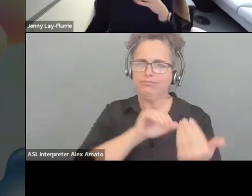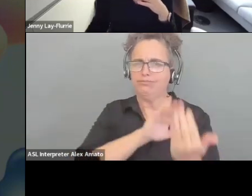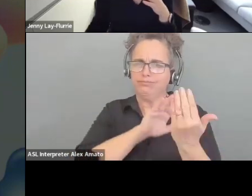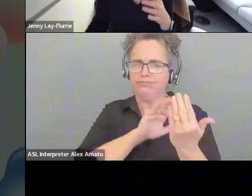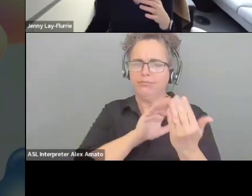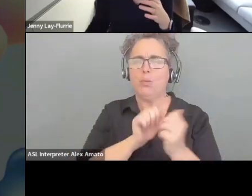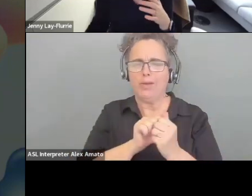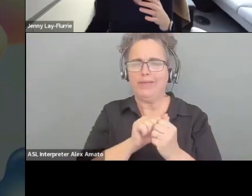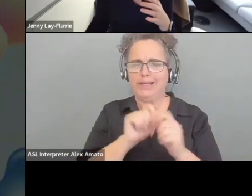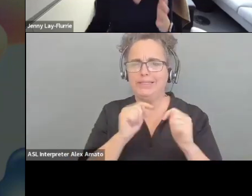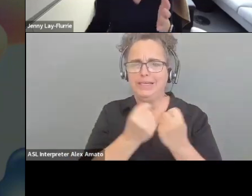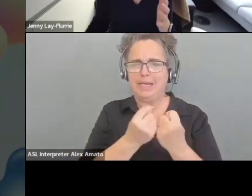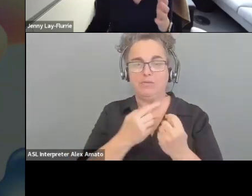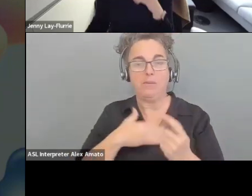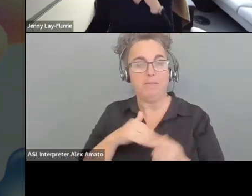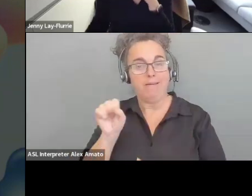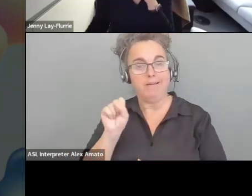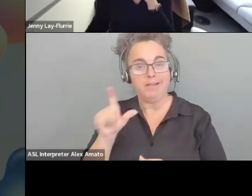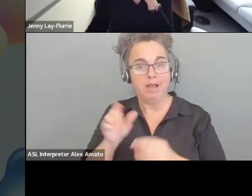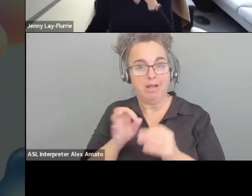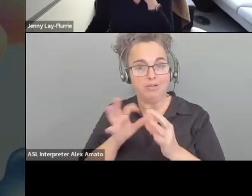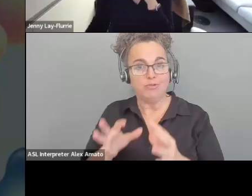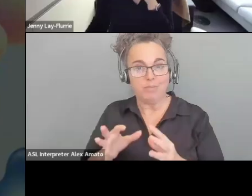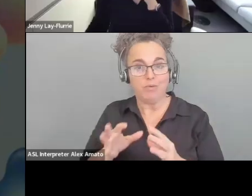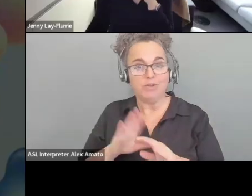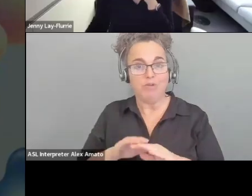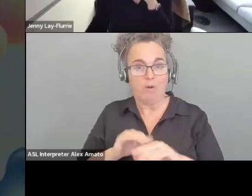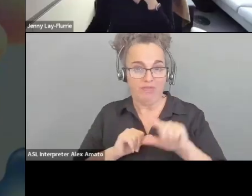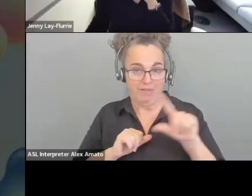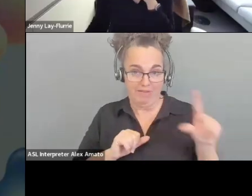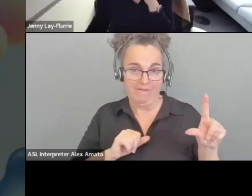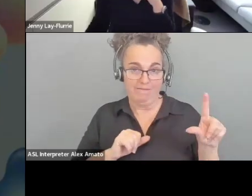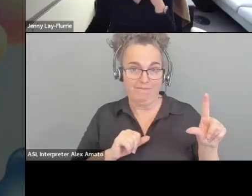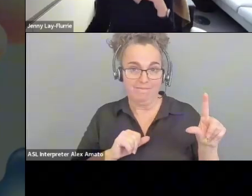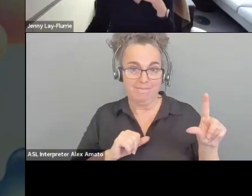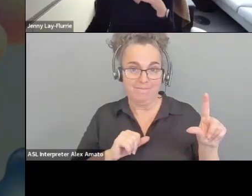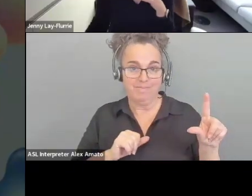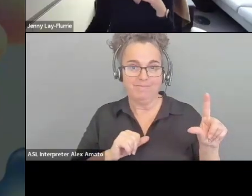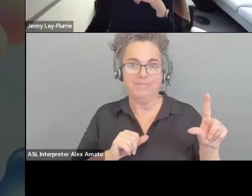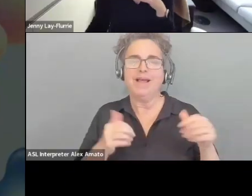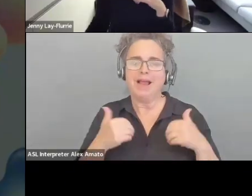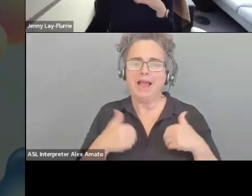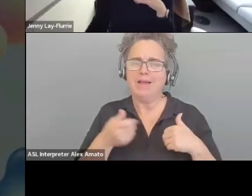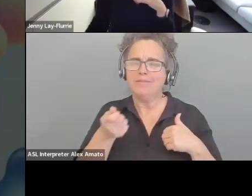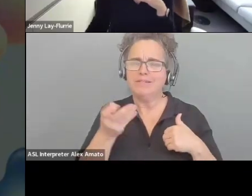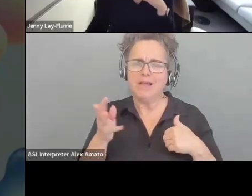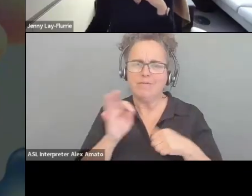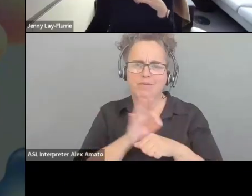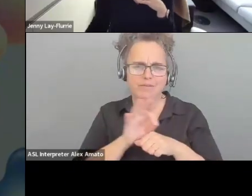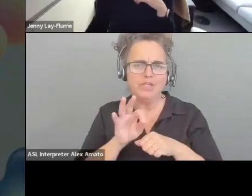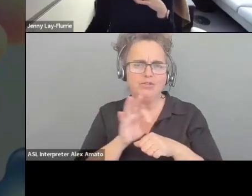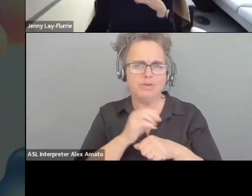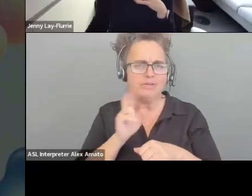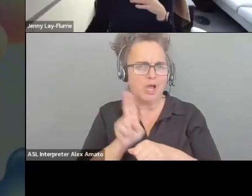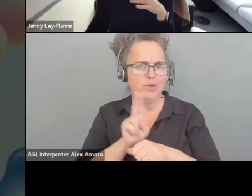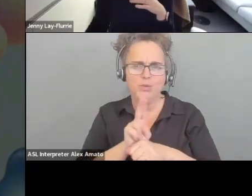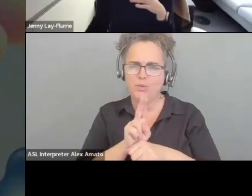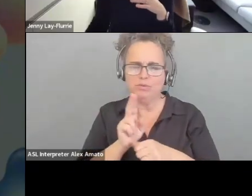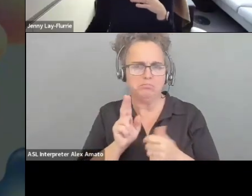My sign language interpreter is on the left and I have a number of features that I use all the time.